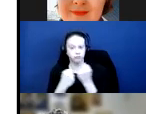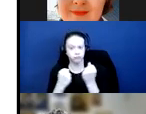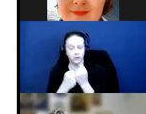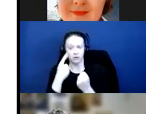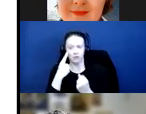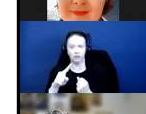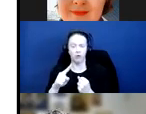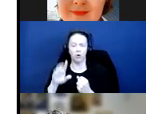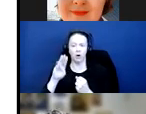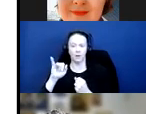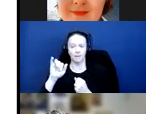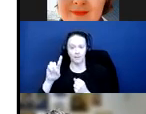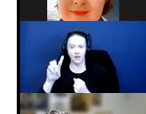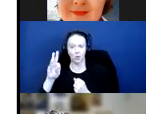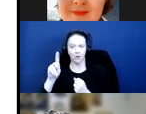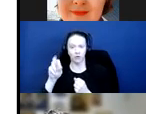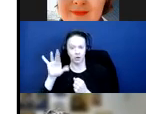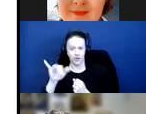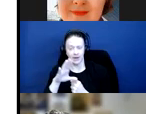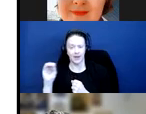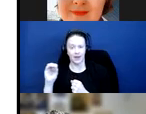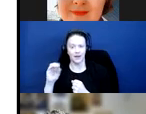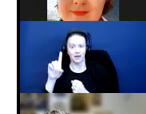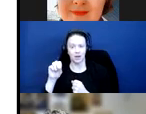and doula services for decades now.